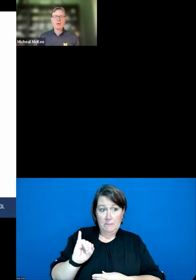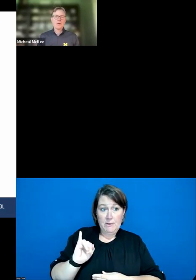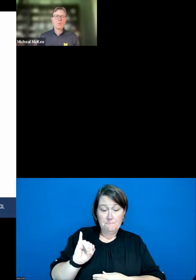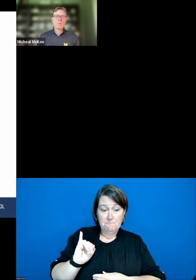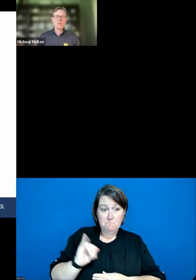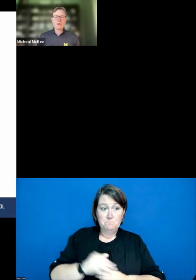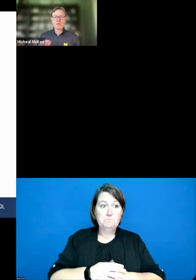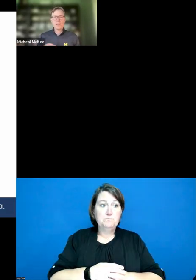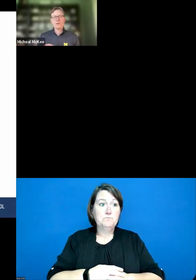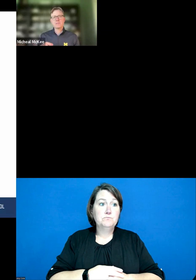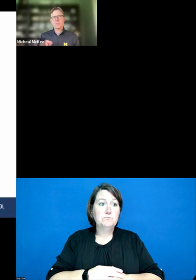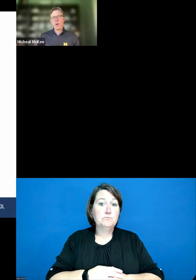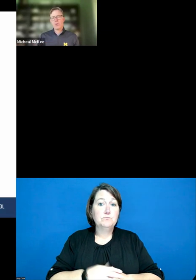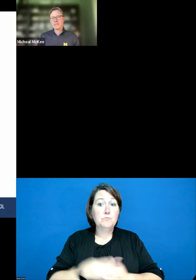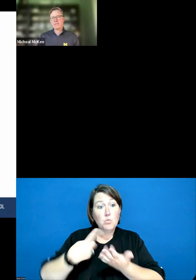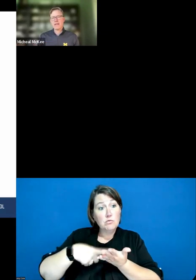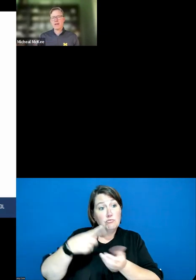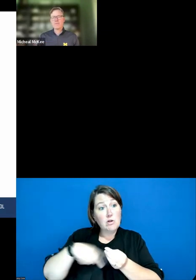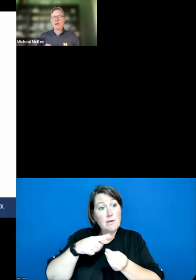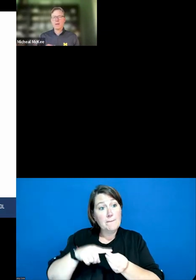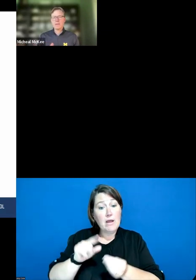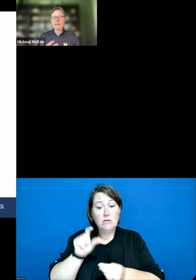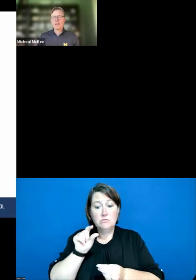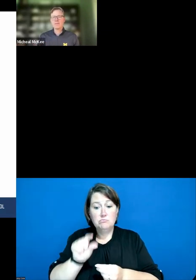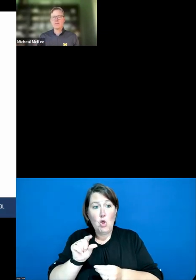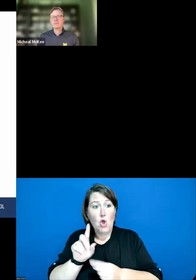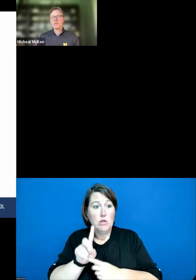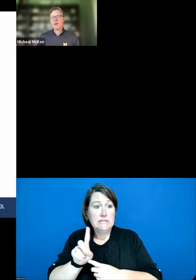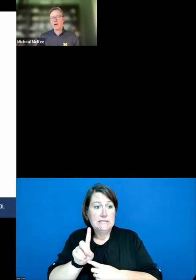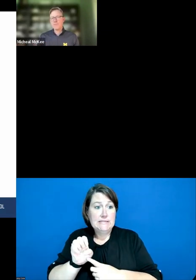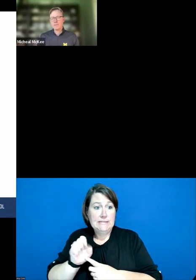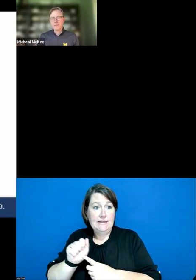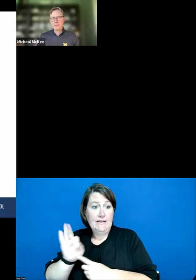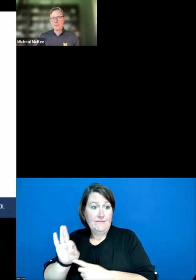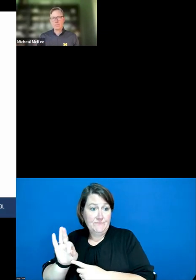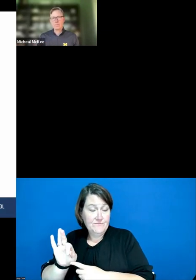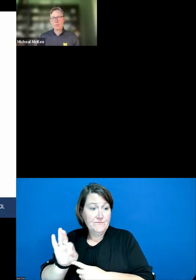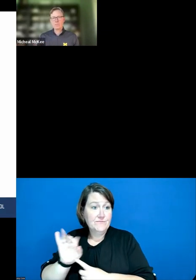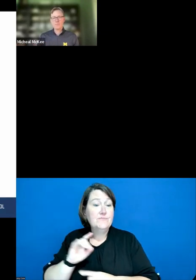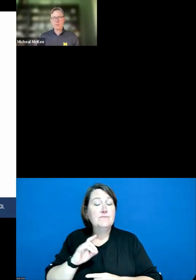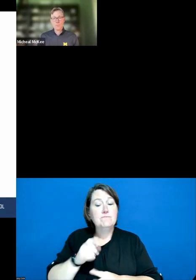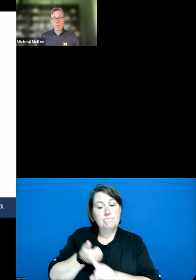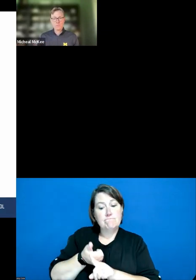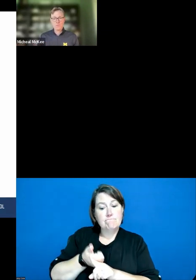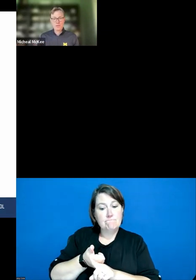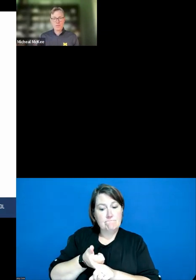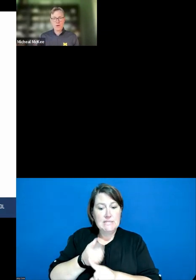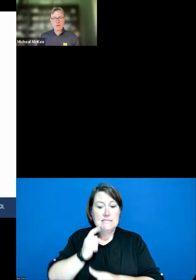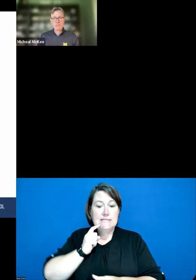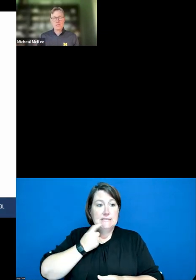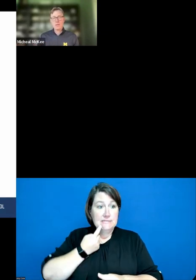When we talk about small D depth. Again, these are often people with more severe forms of hearing loss,